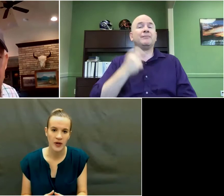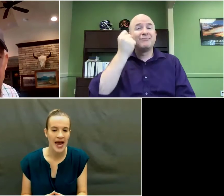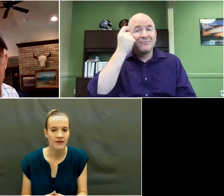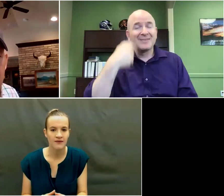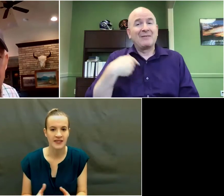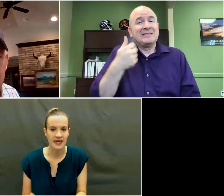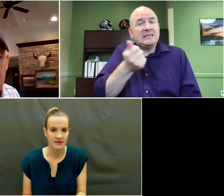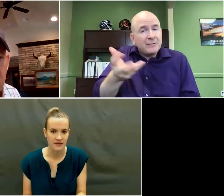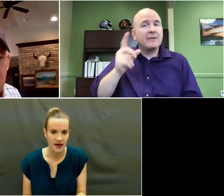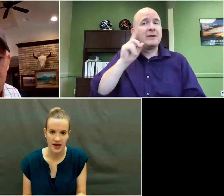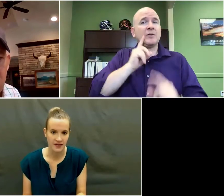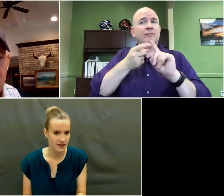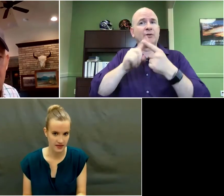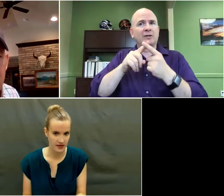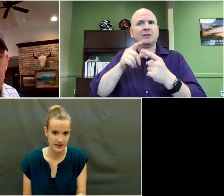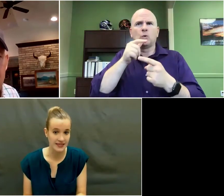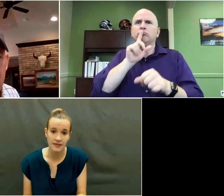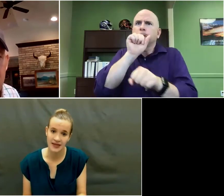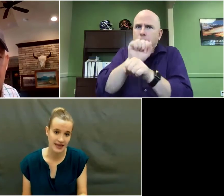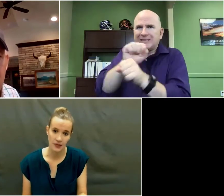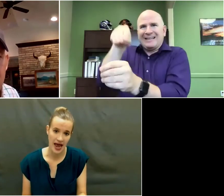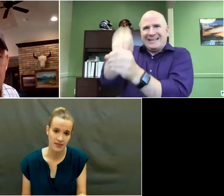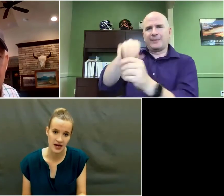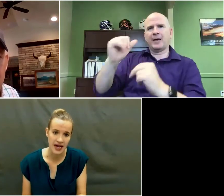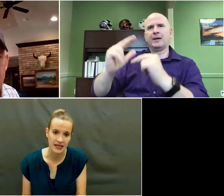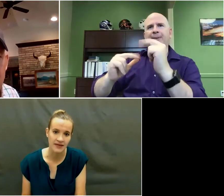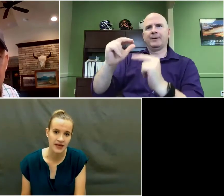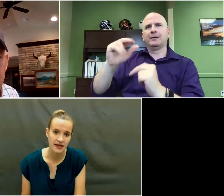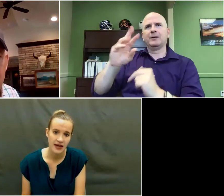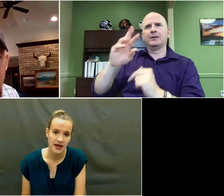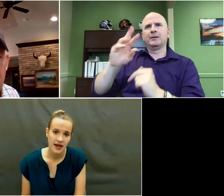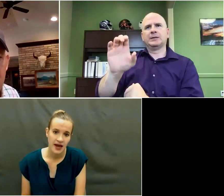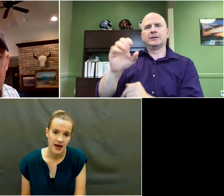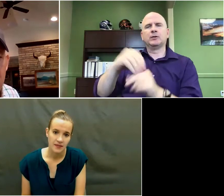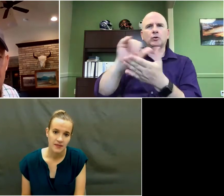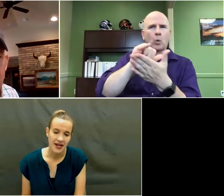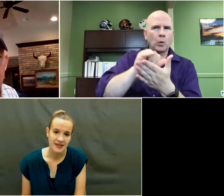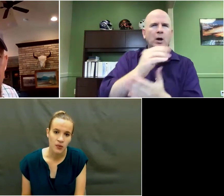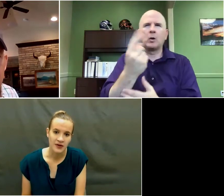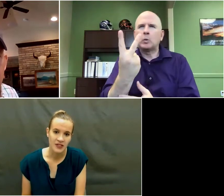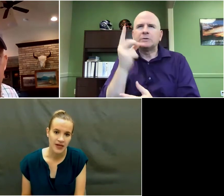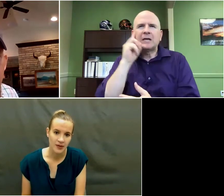hadn't foreseen that something like that would happen on 9/11. But it's important to be able to